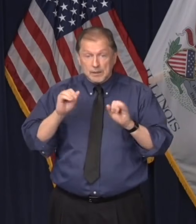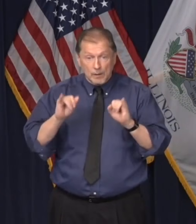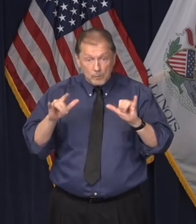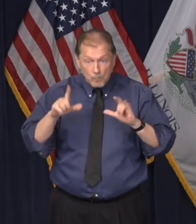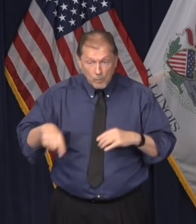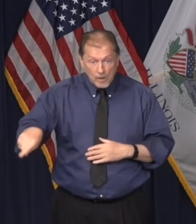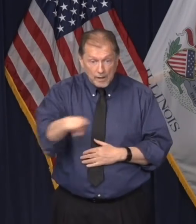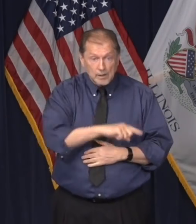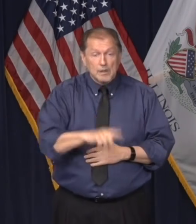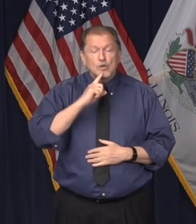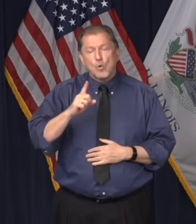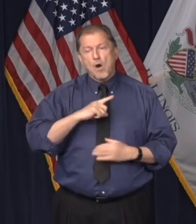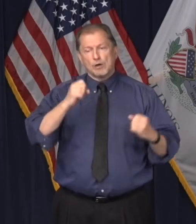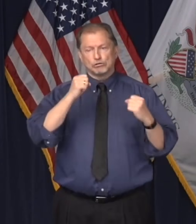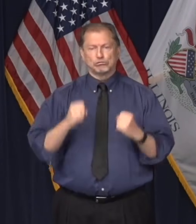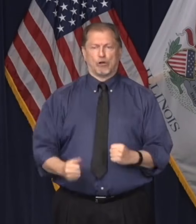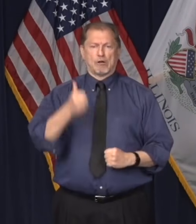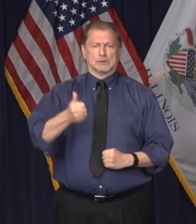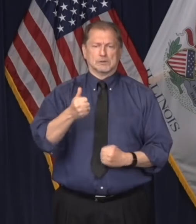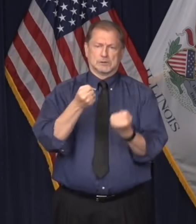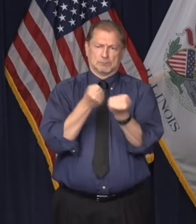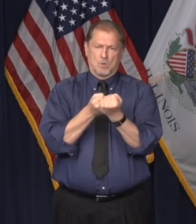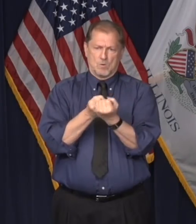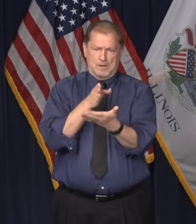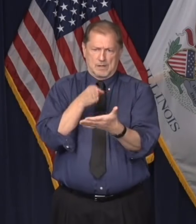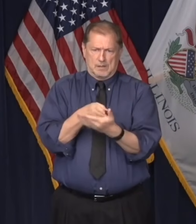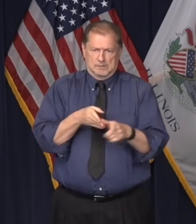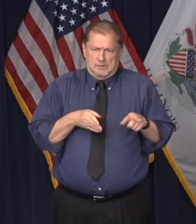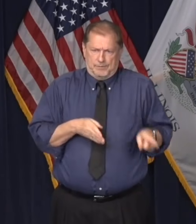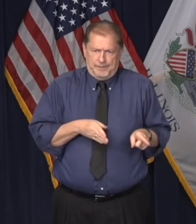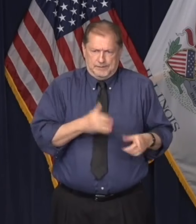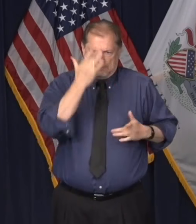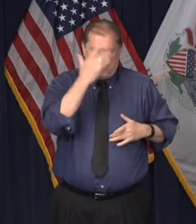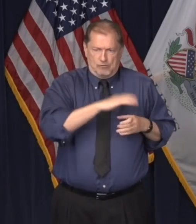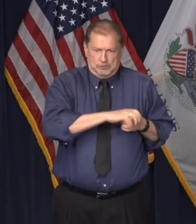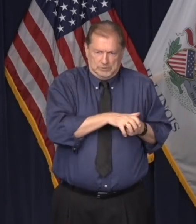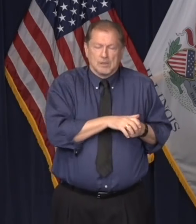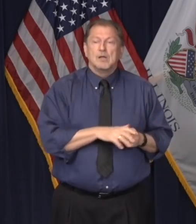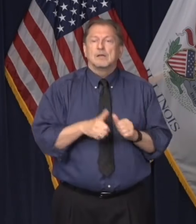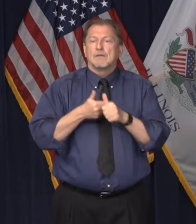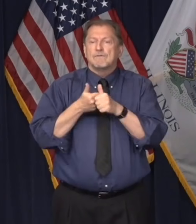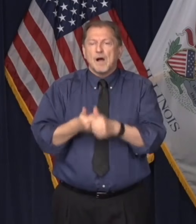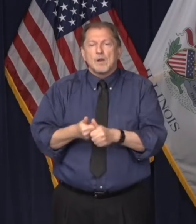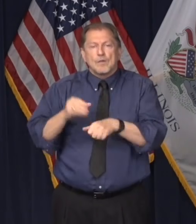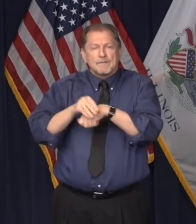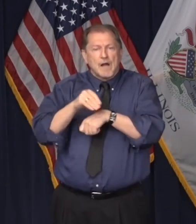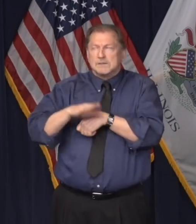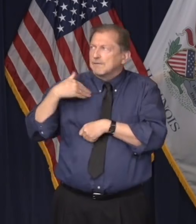LEADERS AS WELL AS THE PEOPLE OF ILLINOIS WHO ARE OUR STRONGEST WEAPON AGAINST THIS VIRUS TO